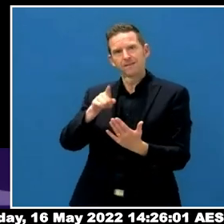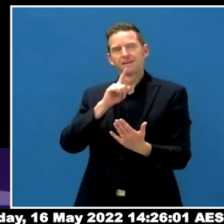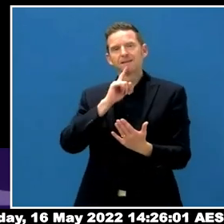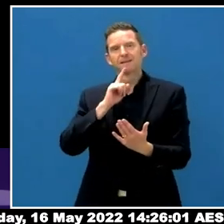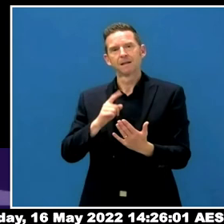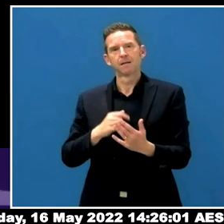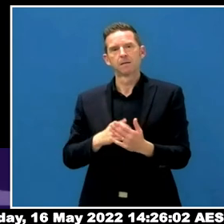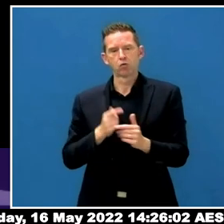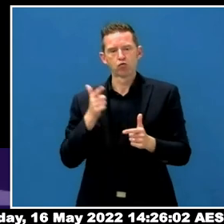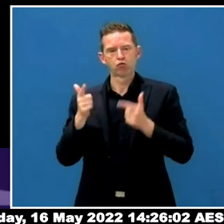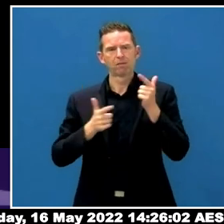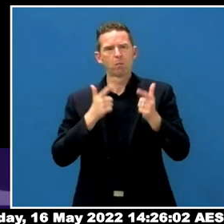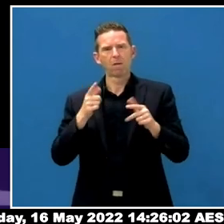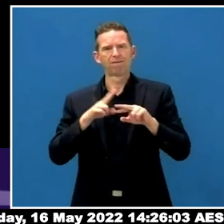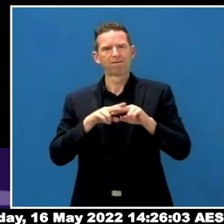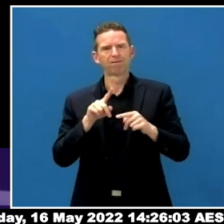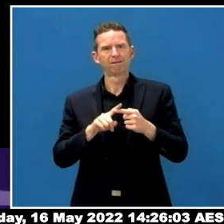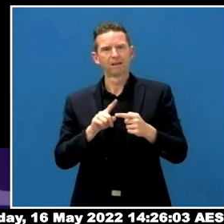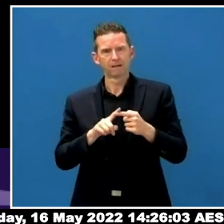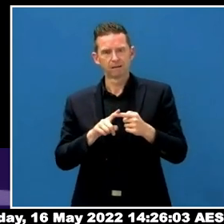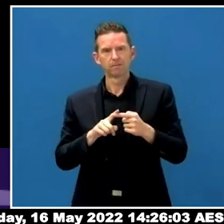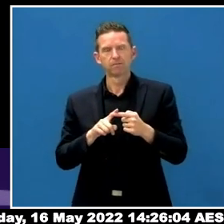again this document refers to it. I think you say it was roughly $50.